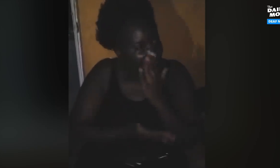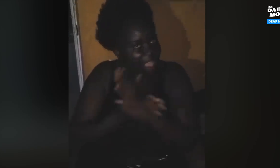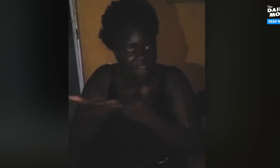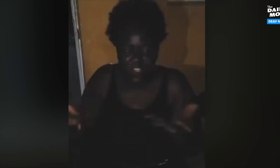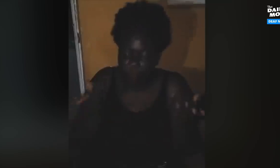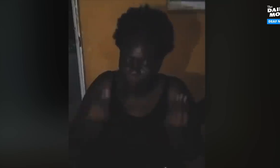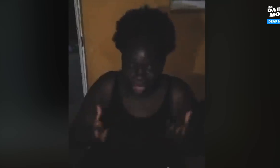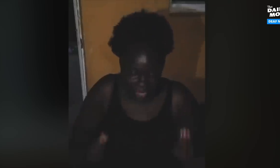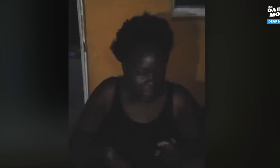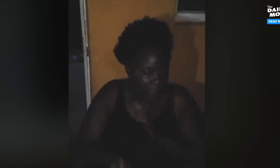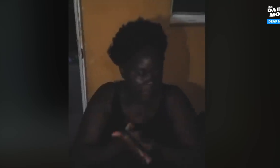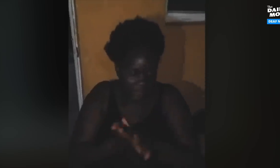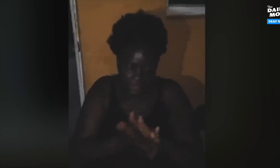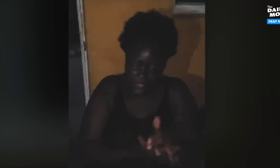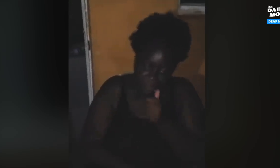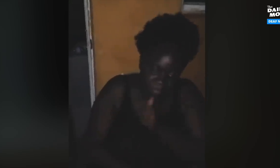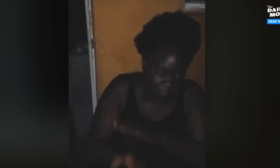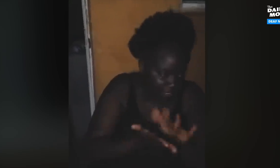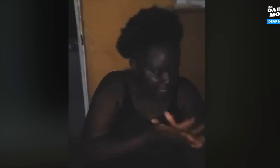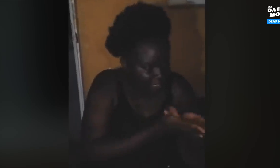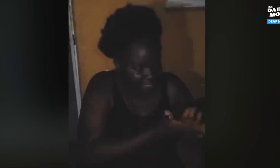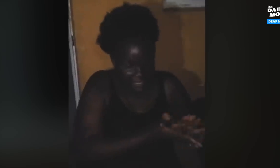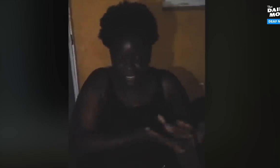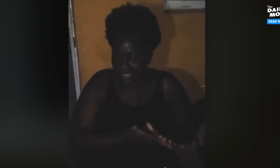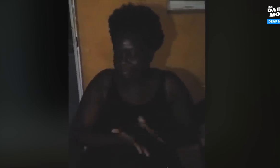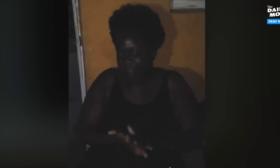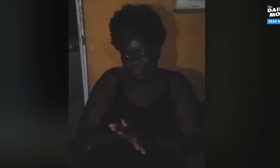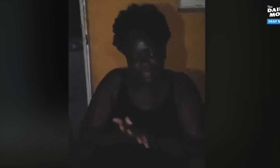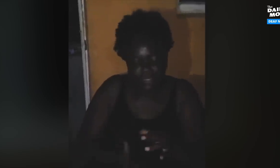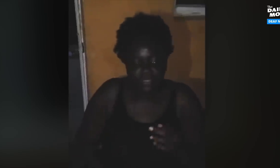Everything was wet. I had to clean it up.